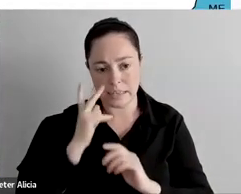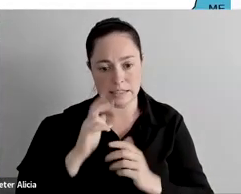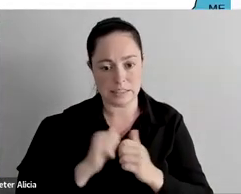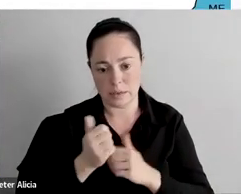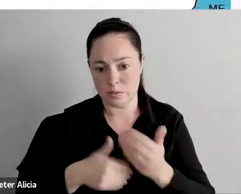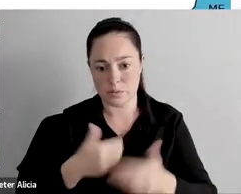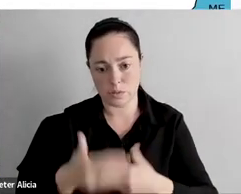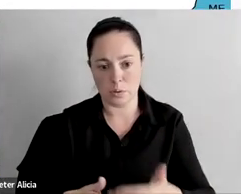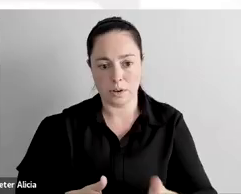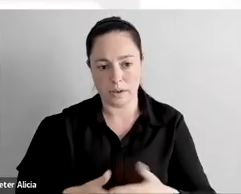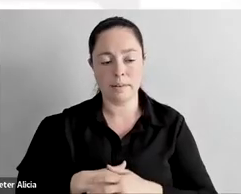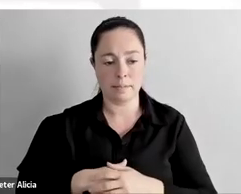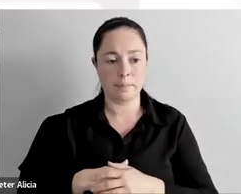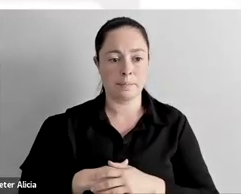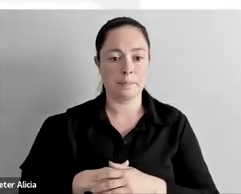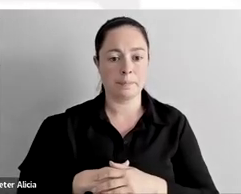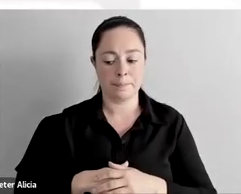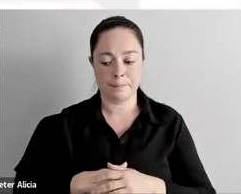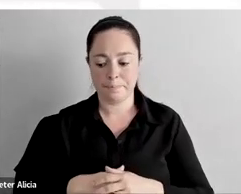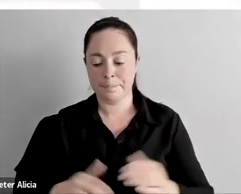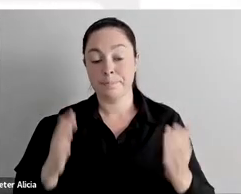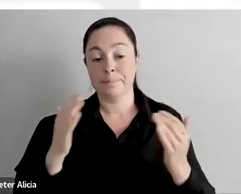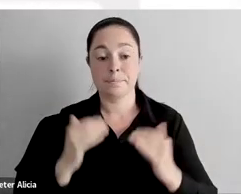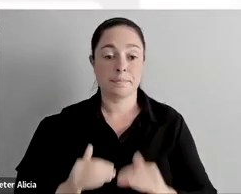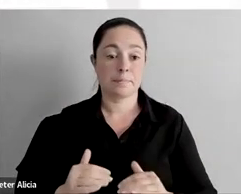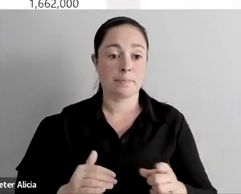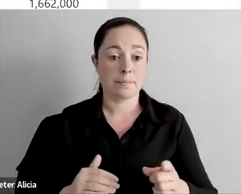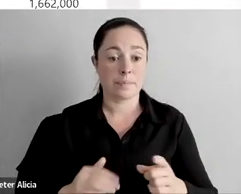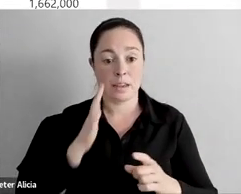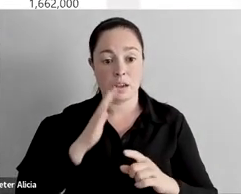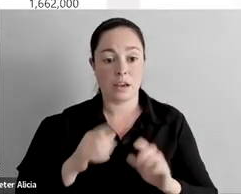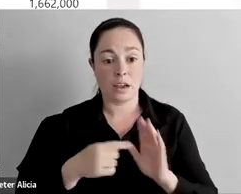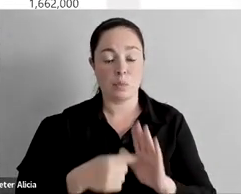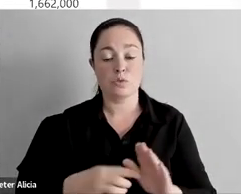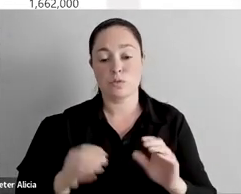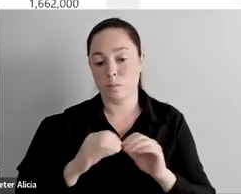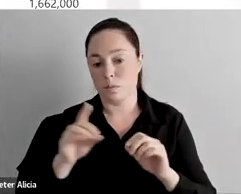going to now go to our dashboard. And this dashboard